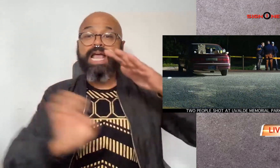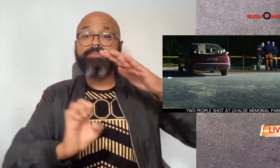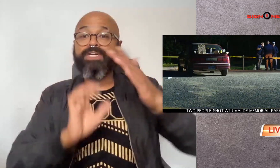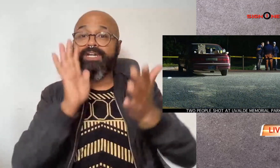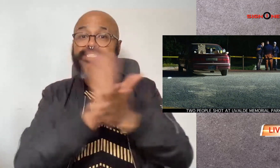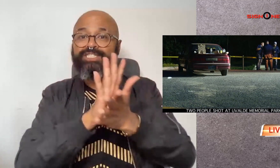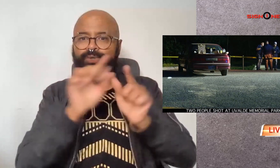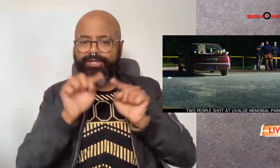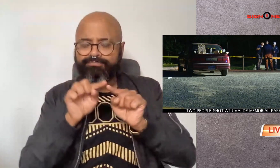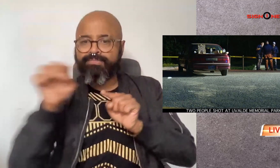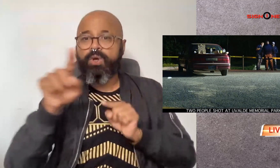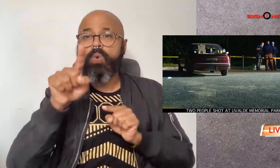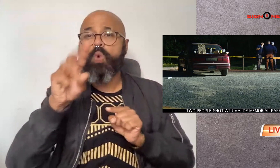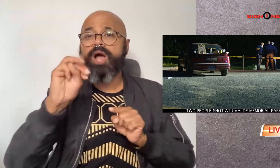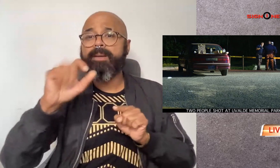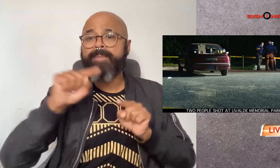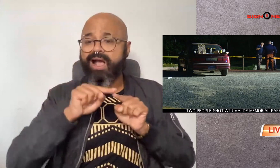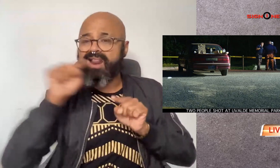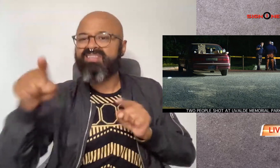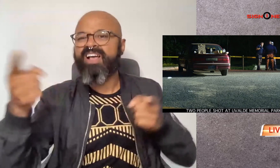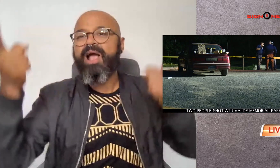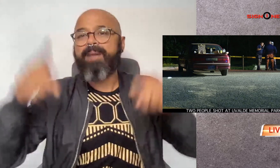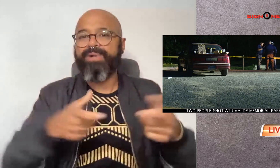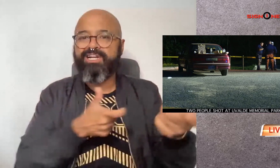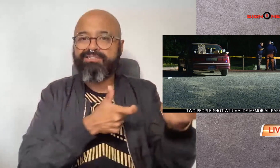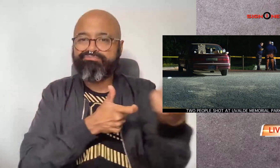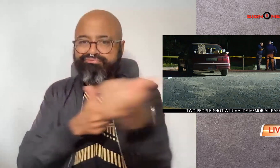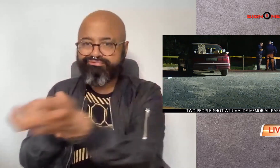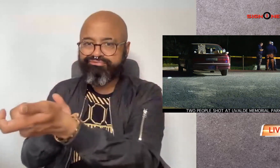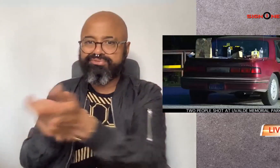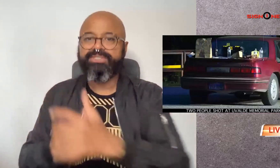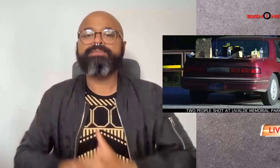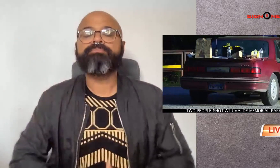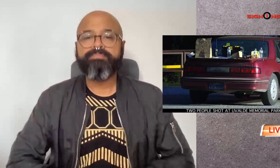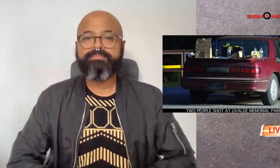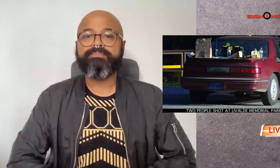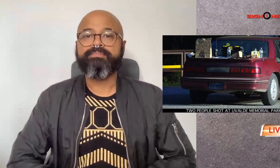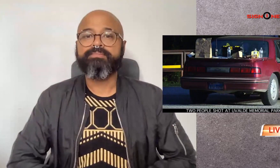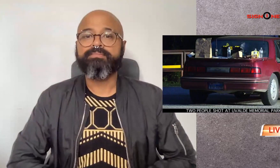it's about a mile from Robb elementary school where the mass shooting took place